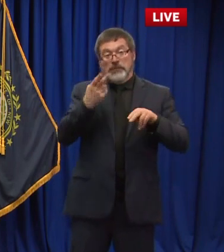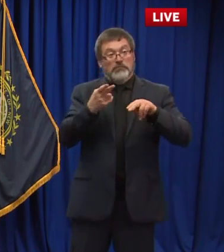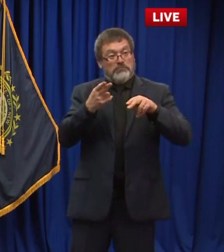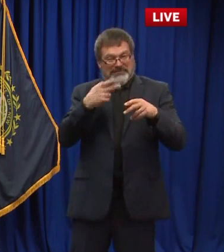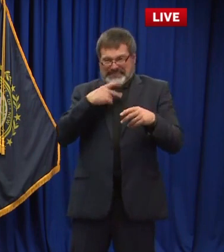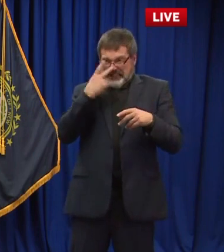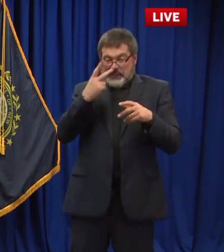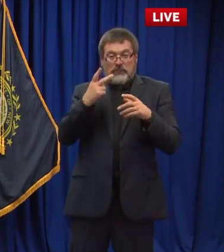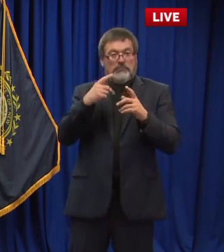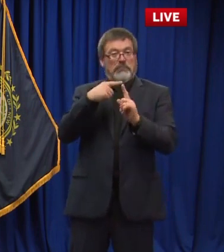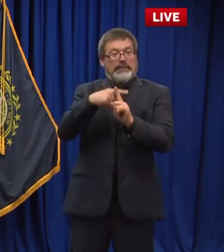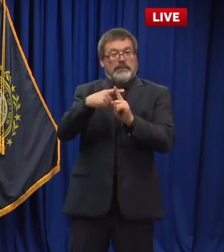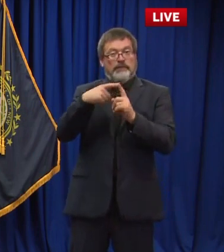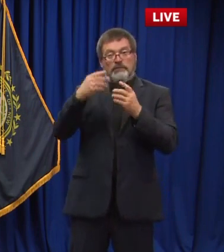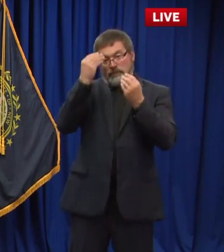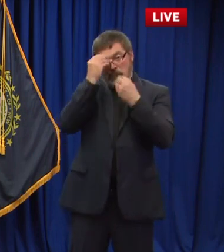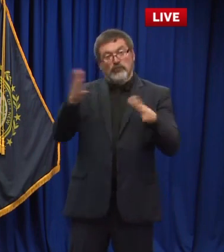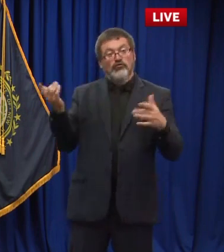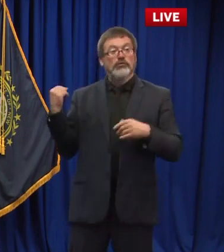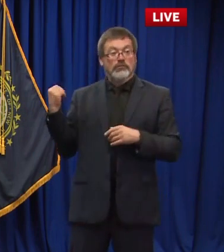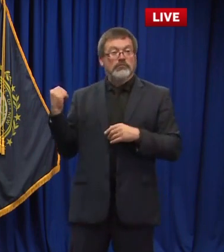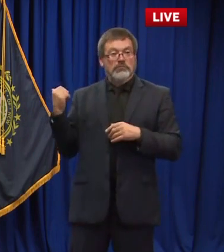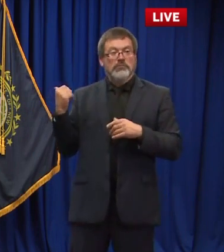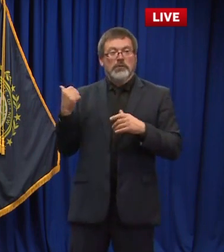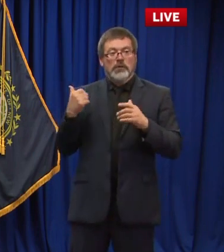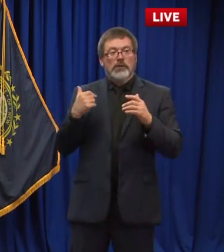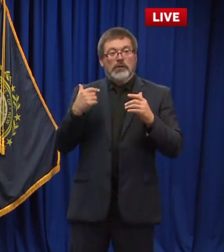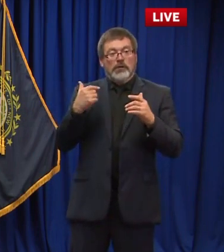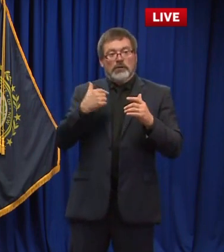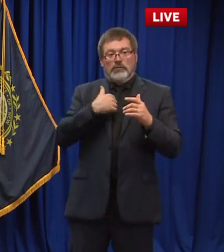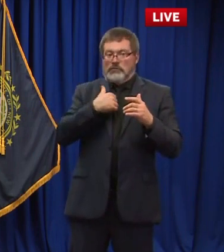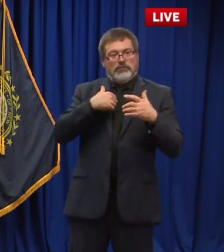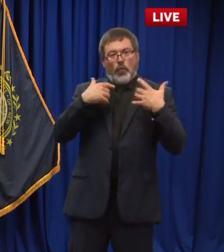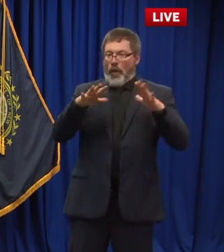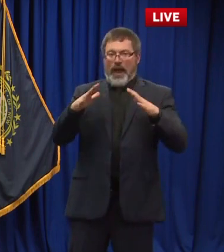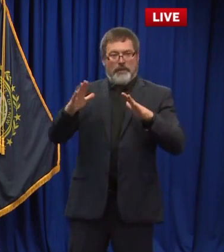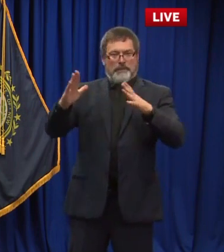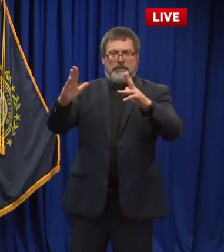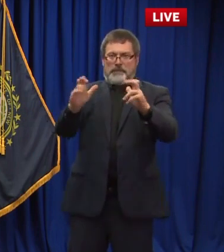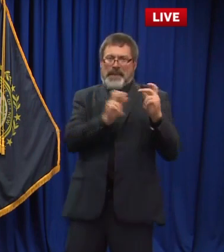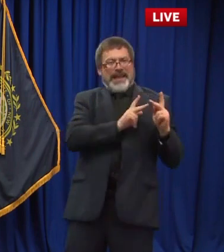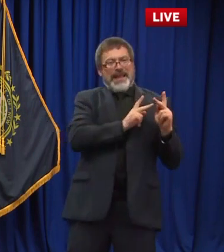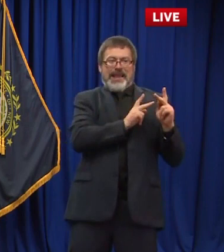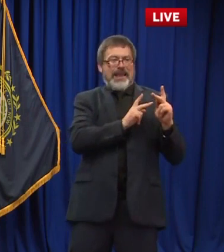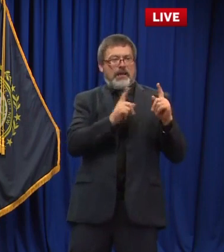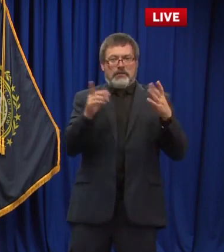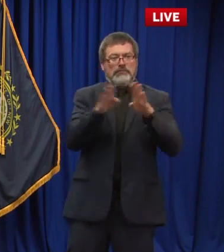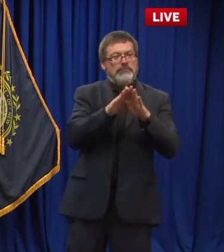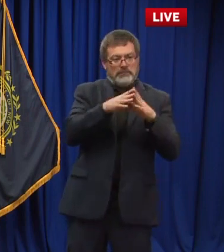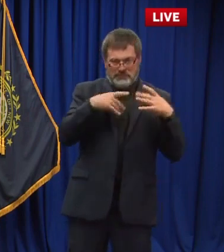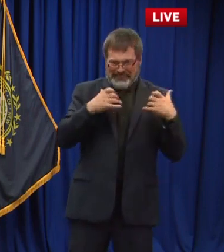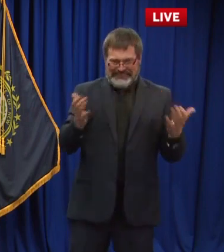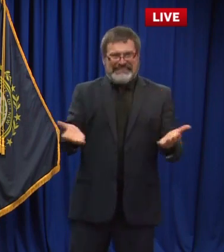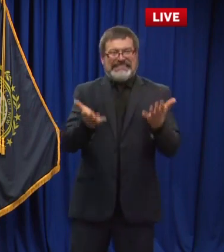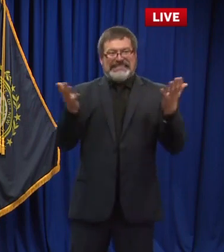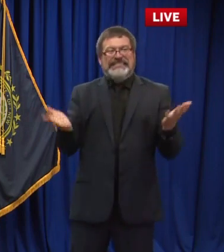THOSE ARE GOOD, POSITIVE TRENDS, AND BE WANT TO STAY ON THOSE POSITIVE TRENDS, ANOTHER IS THIS DOCUMENT ARE SO IMPORTANT.